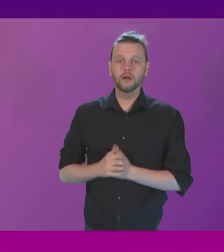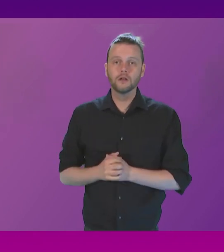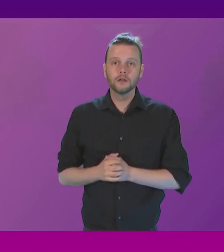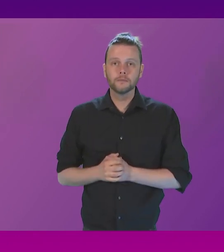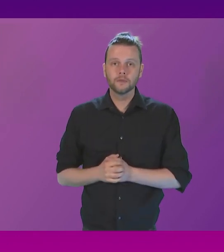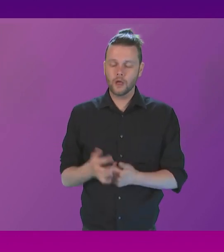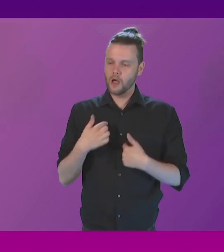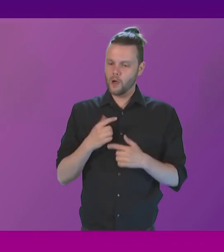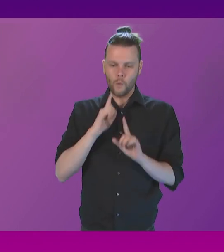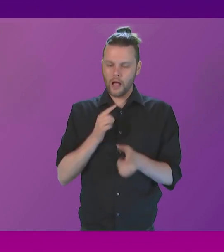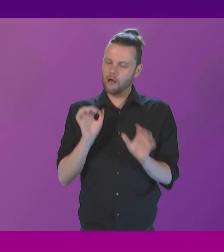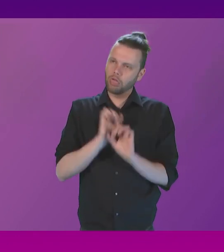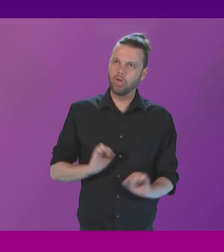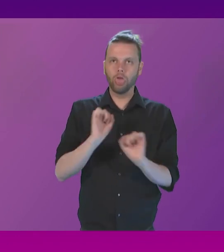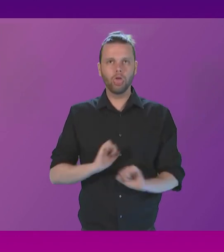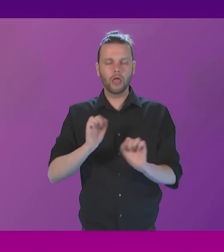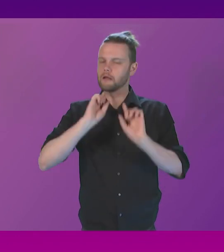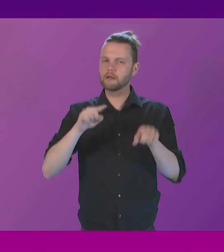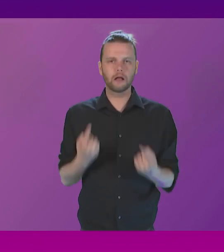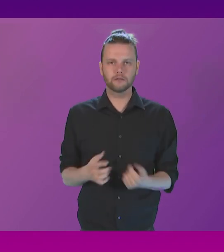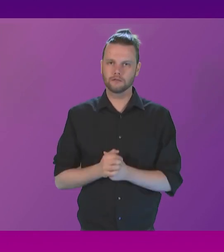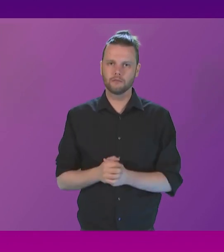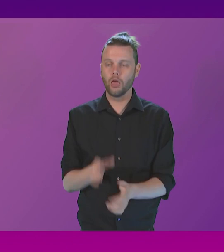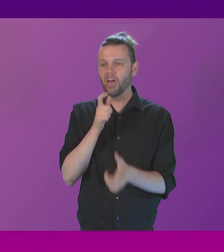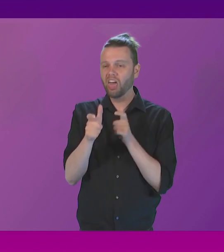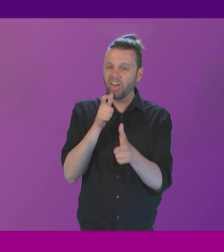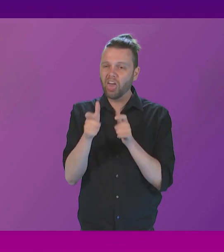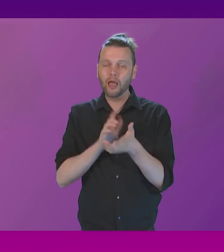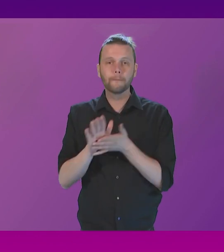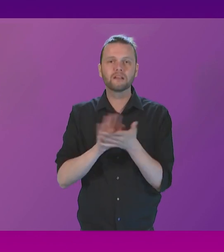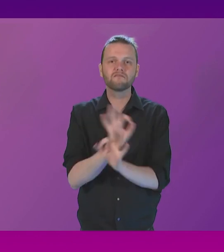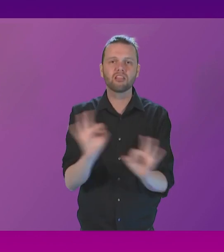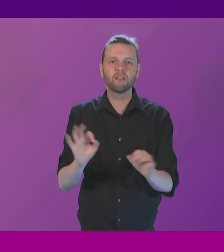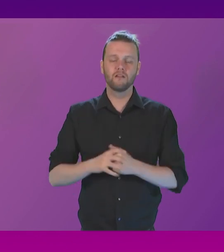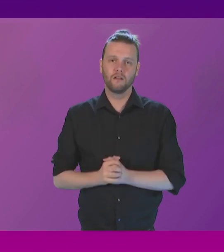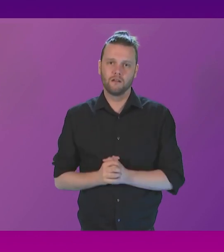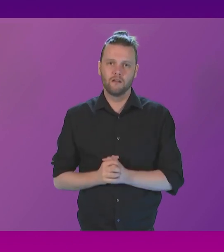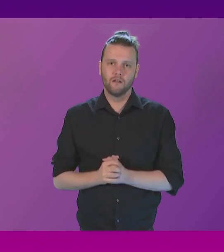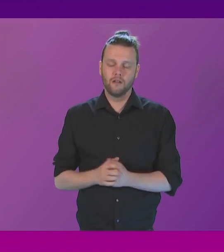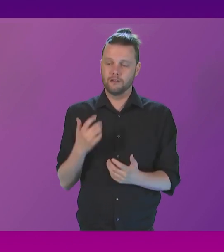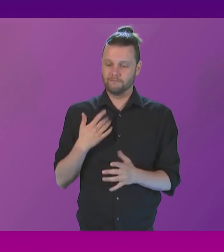“We cannot wait any longer. Empty words just don’t cut it. At the end of the day, the people